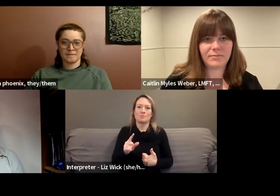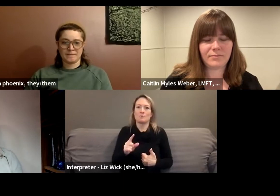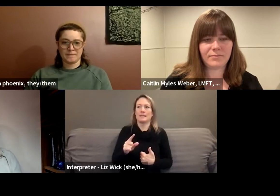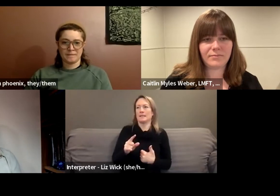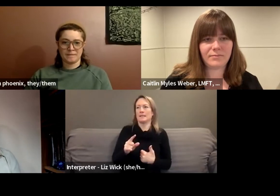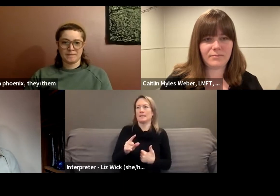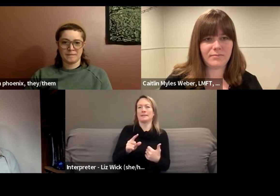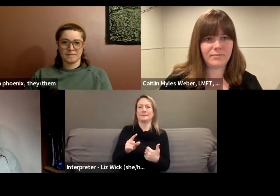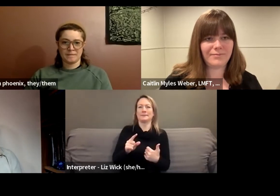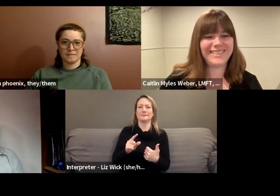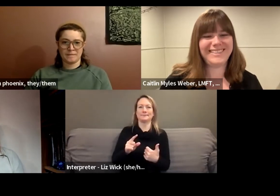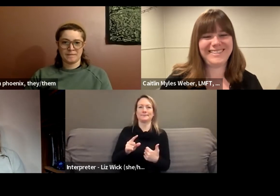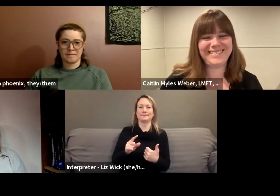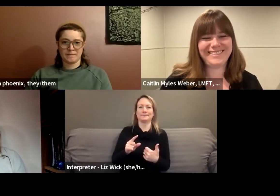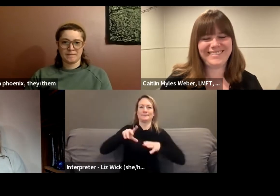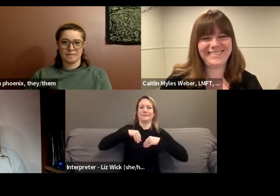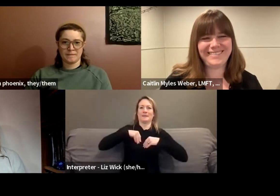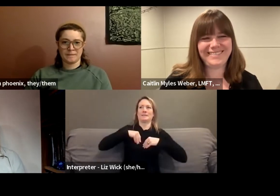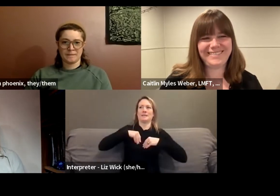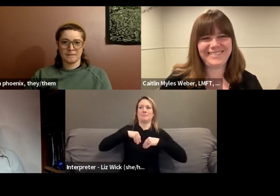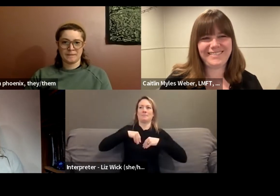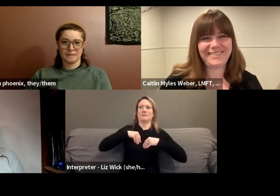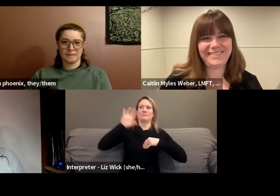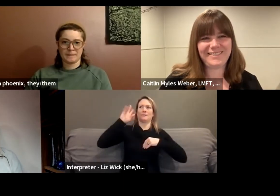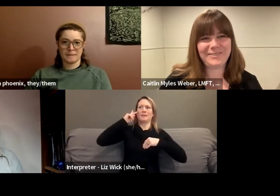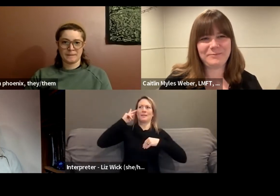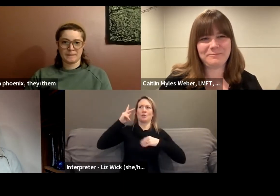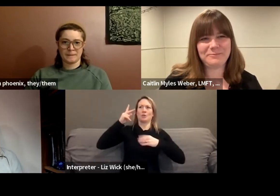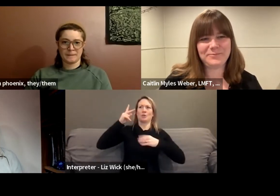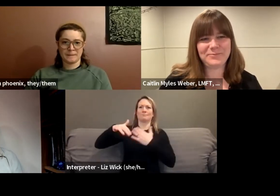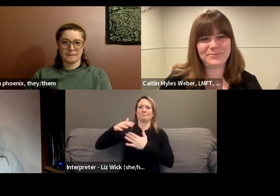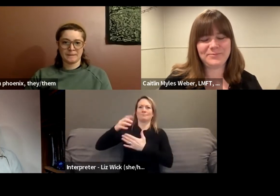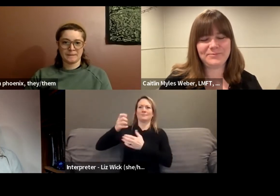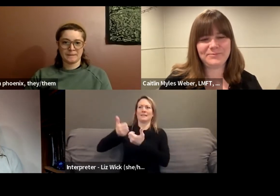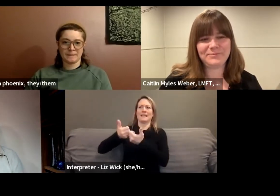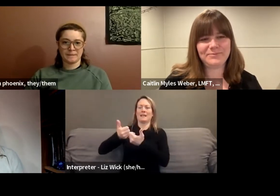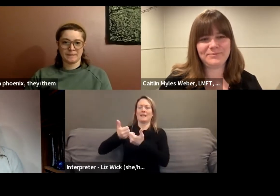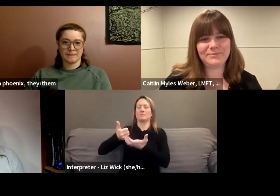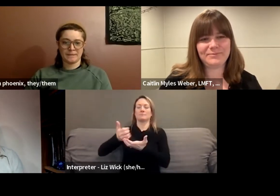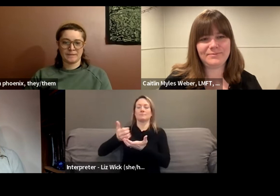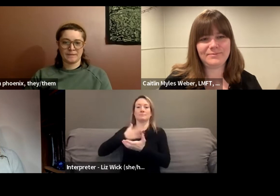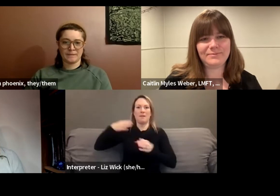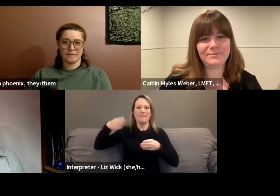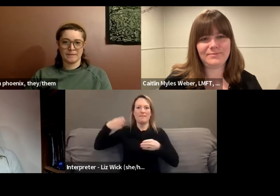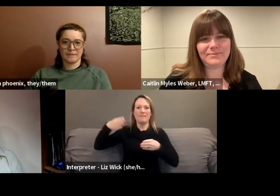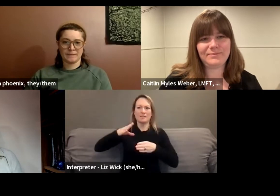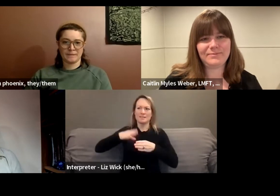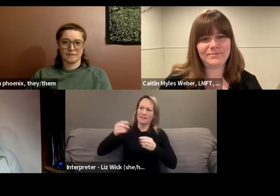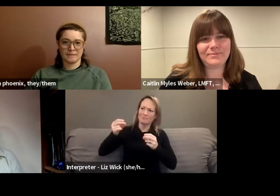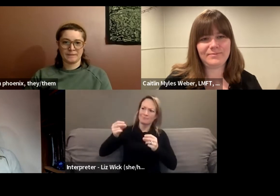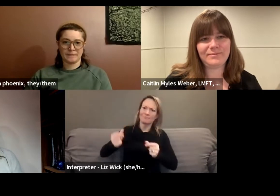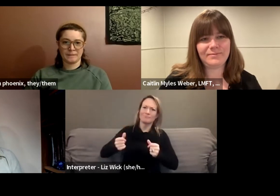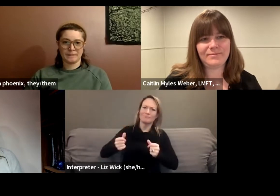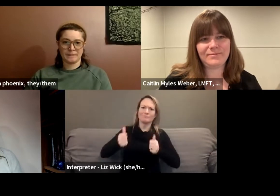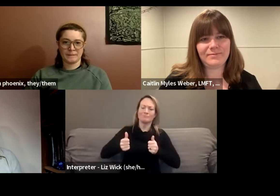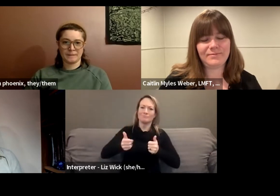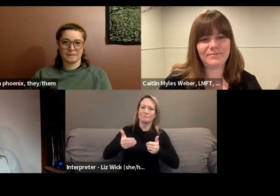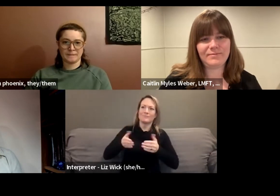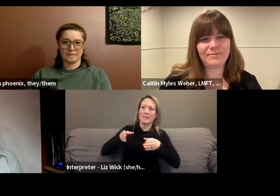I get right to business and it's I think a very important kind of idea structure there.